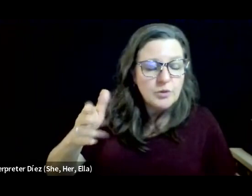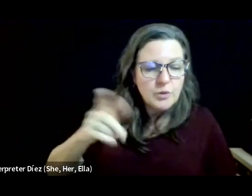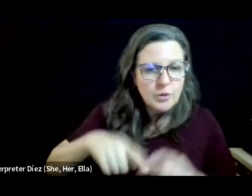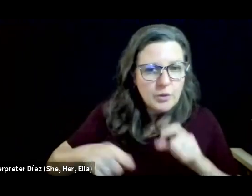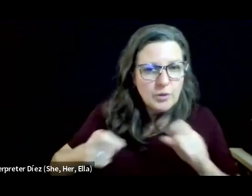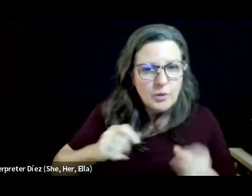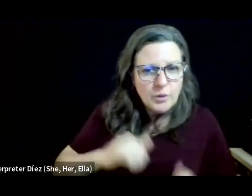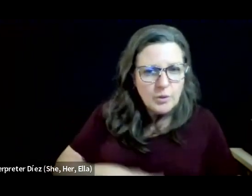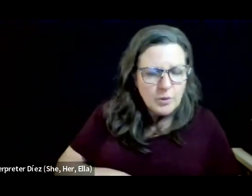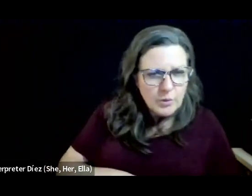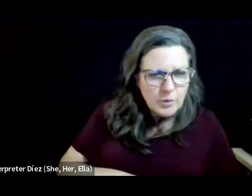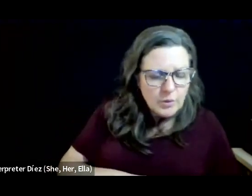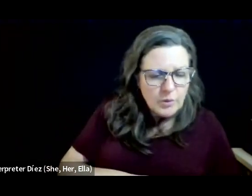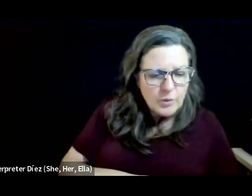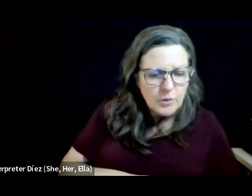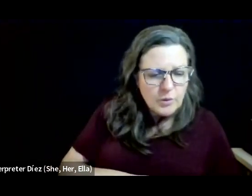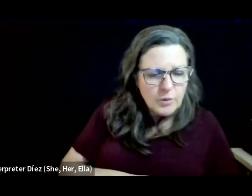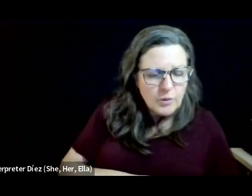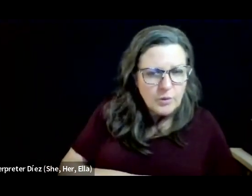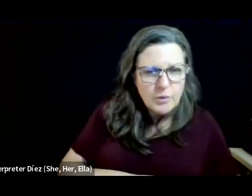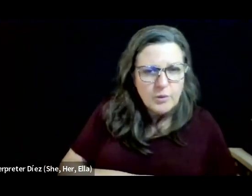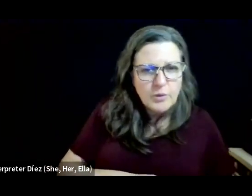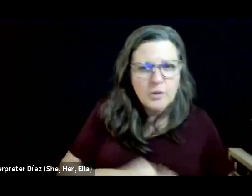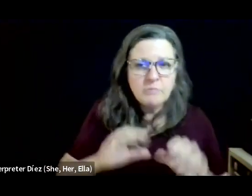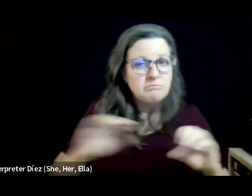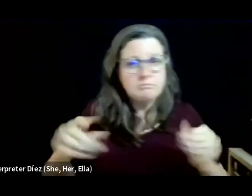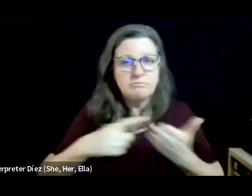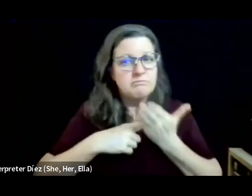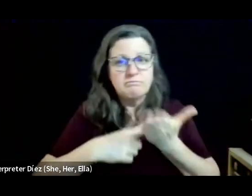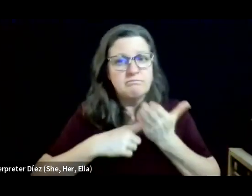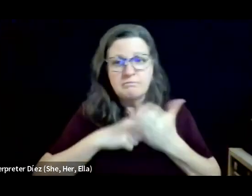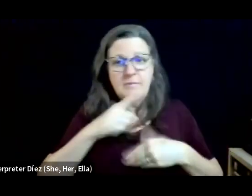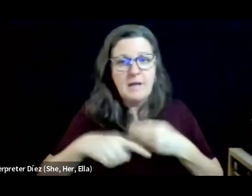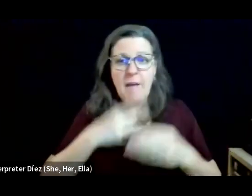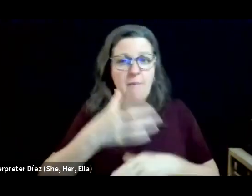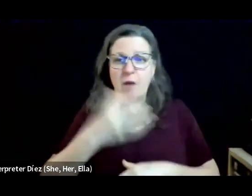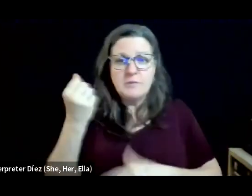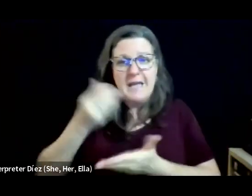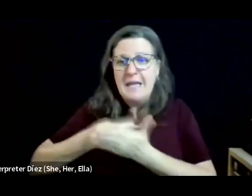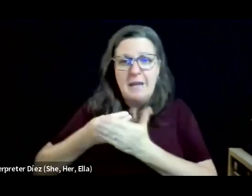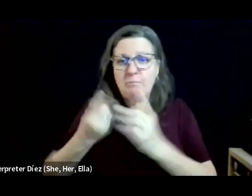So these- there's no discussion about taking any money from any Contingency funds.